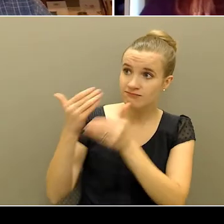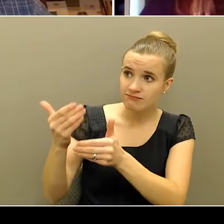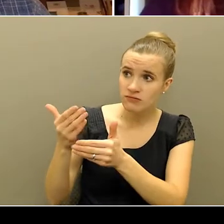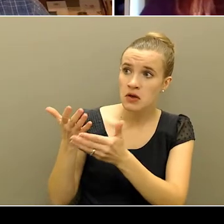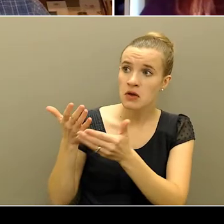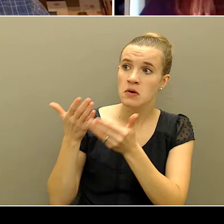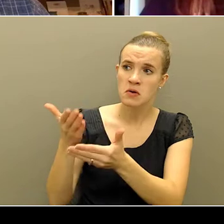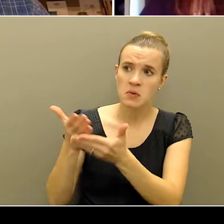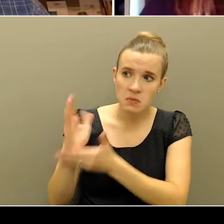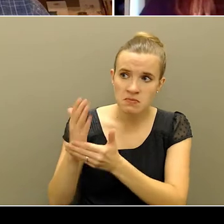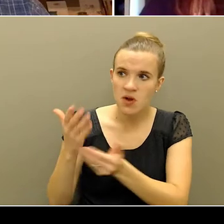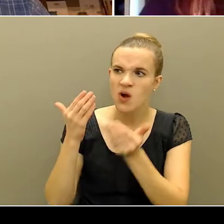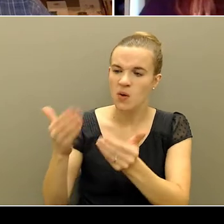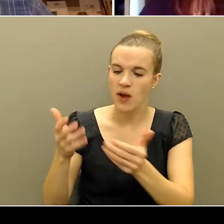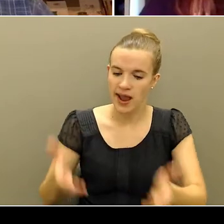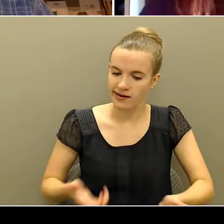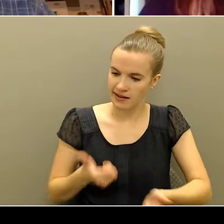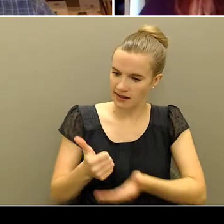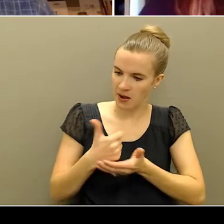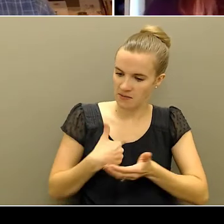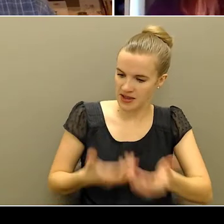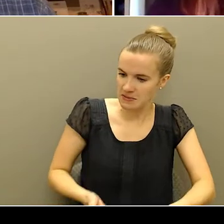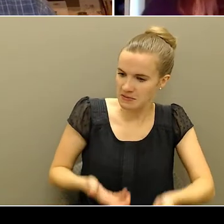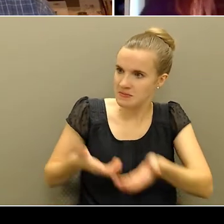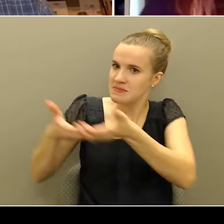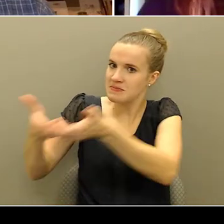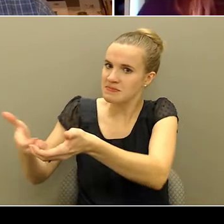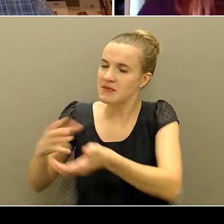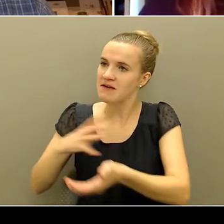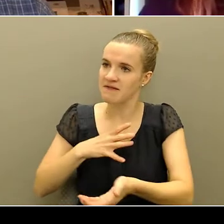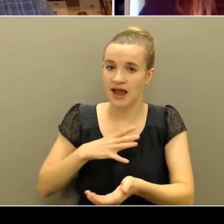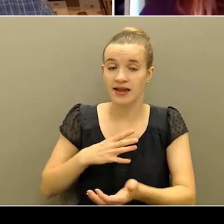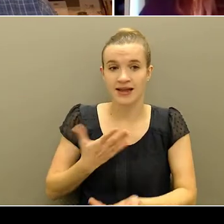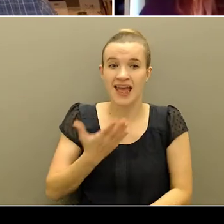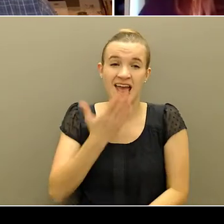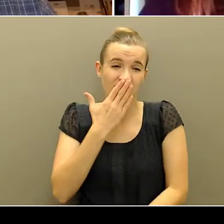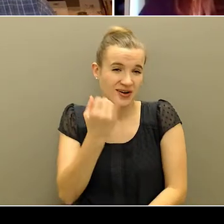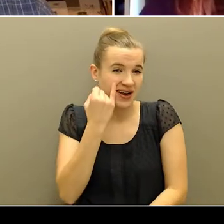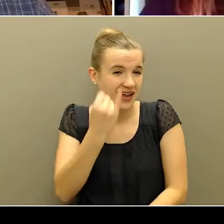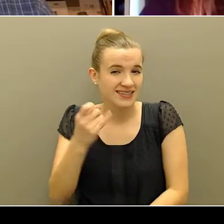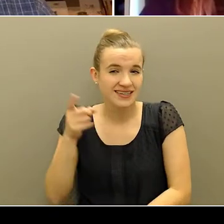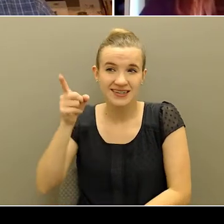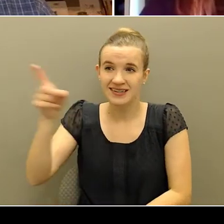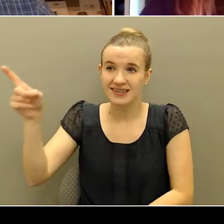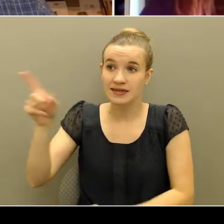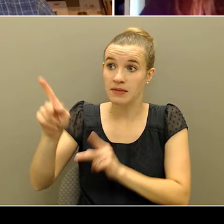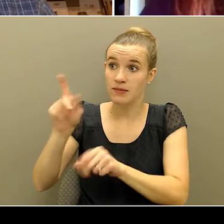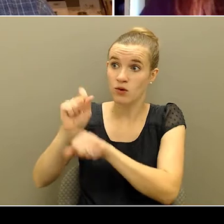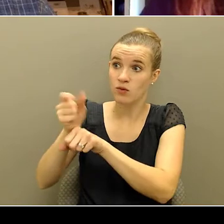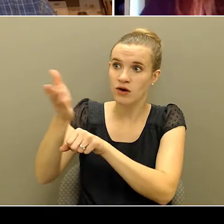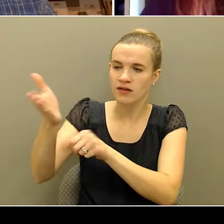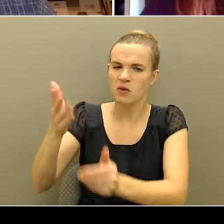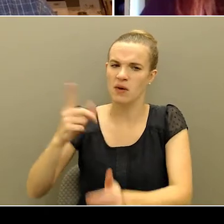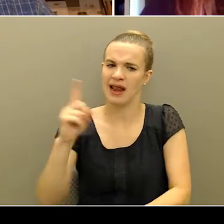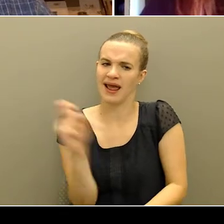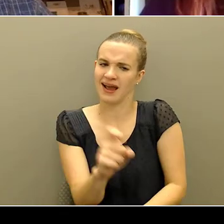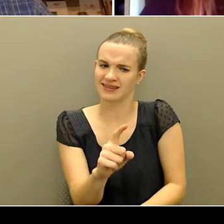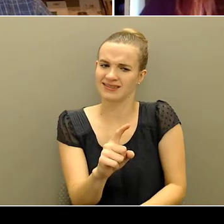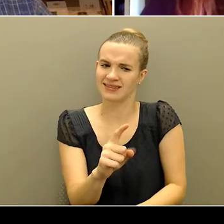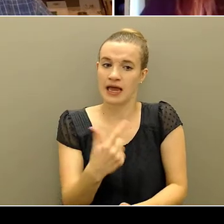if that's okay first, before they do that, because, you know, I've seen that happen where, where they just kind of do it without asking and that's awkward.